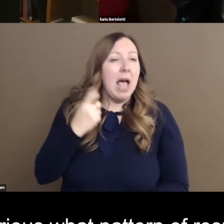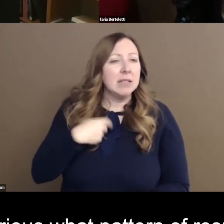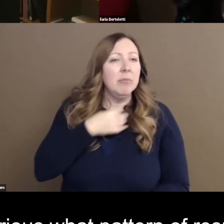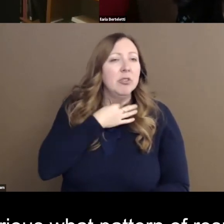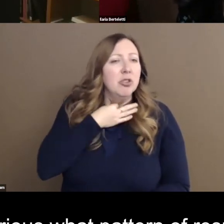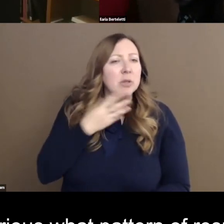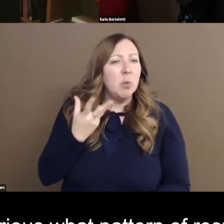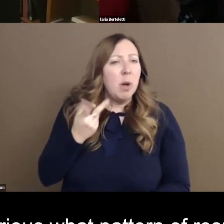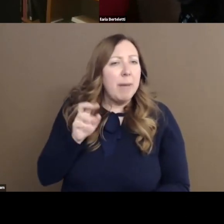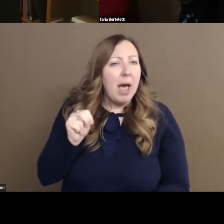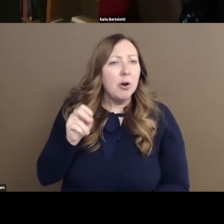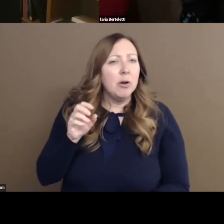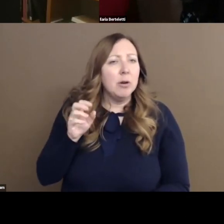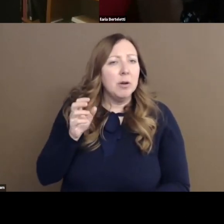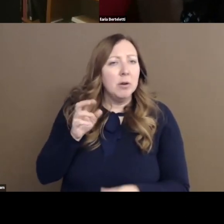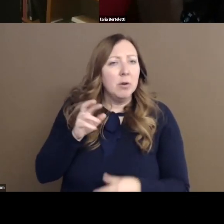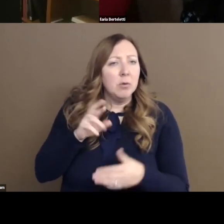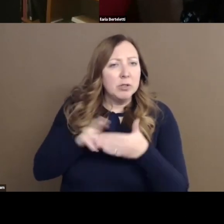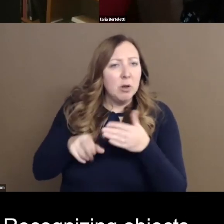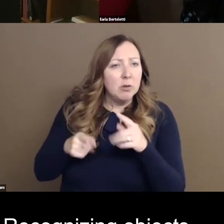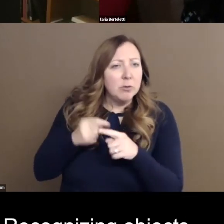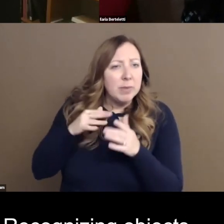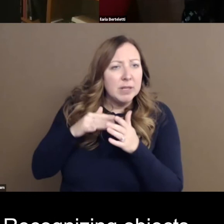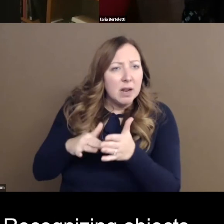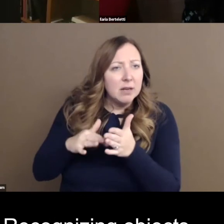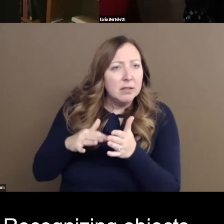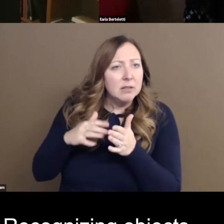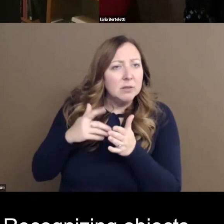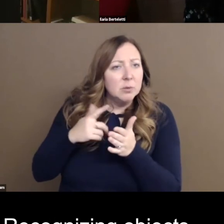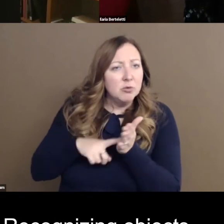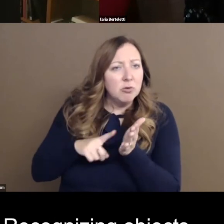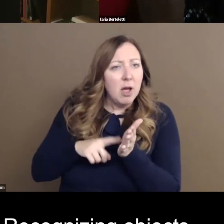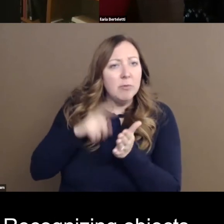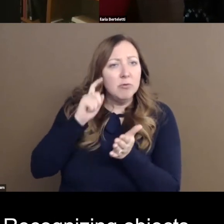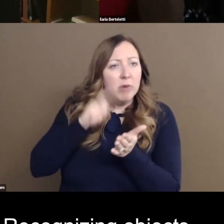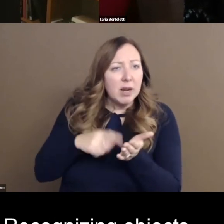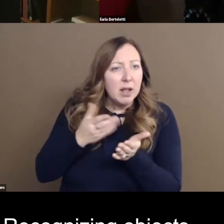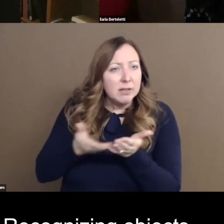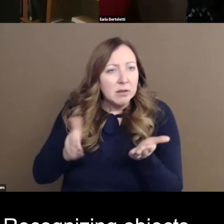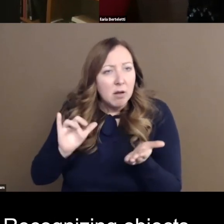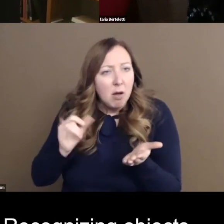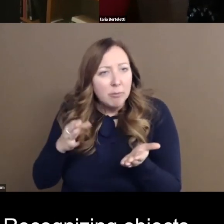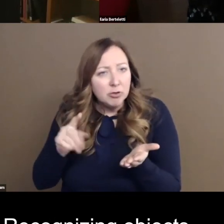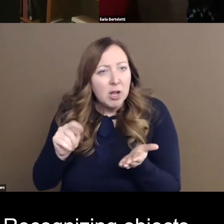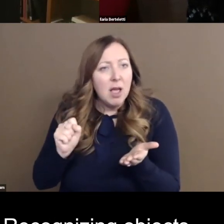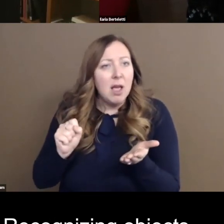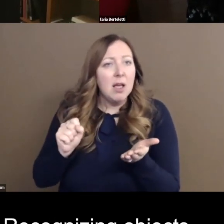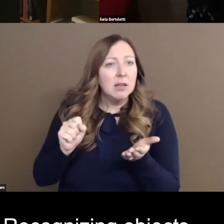absent structure yeah right right right recognizing objects participants